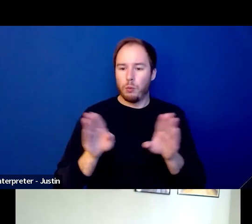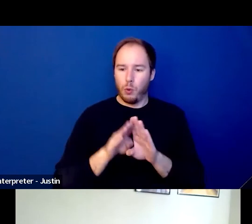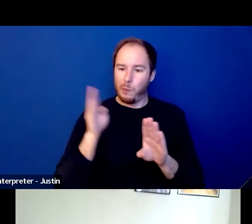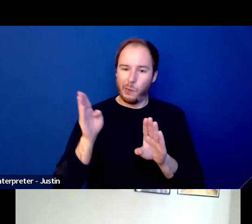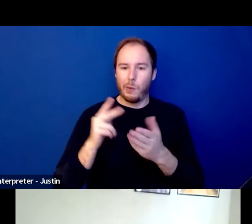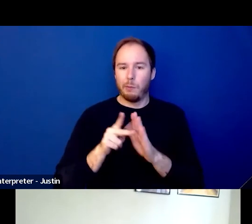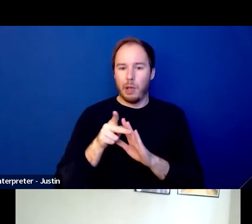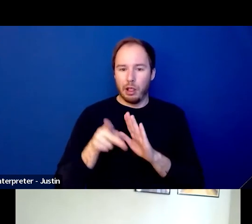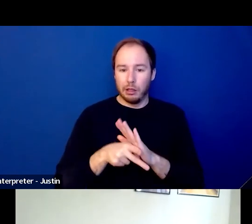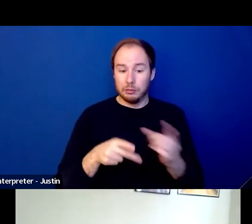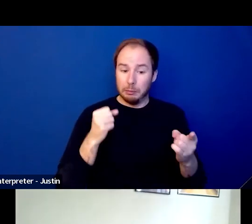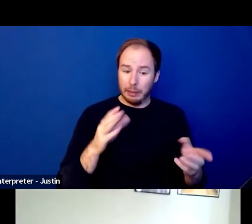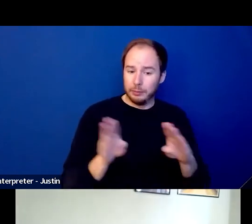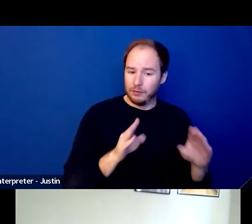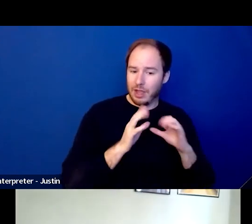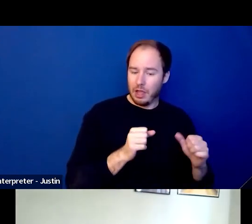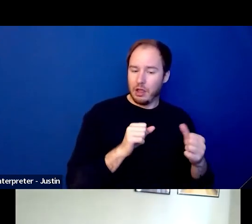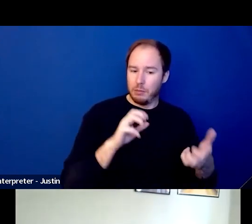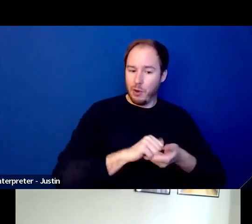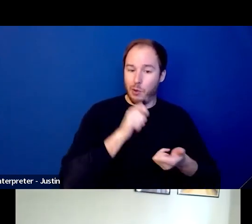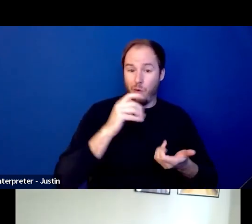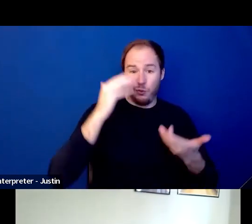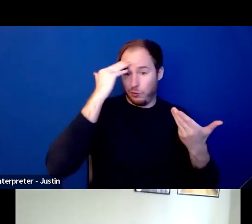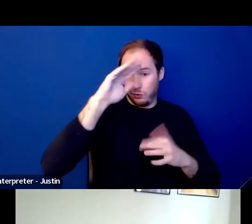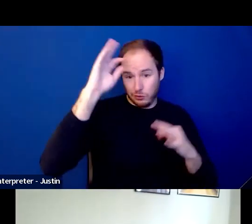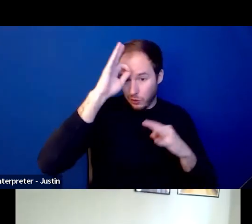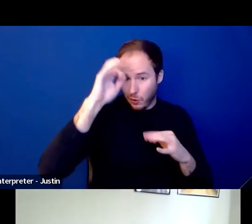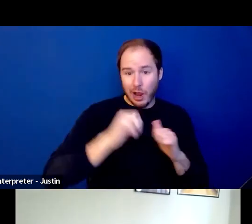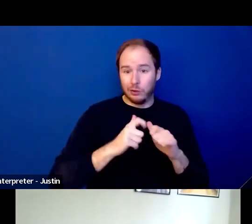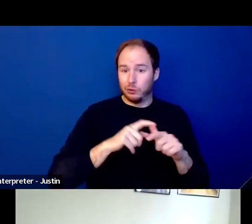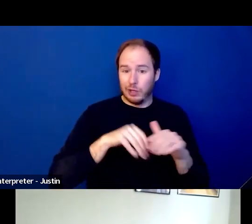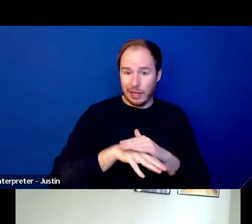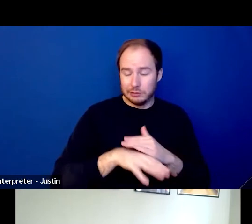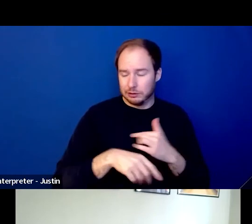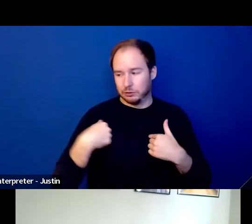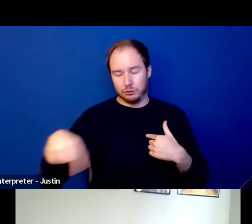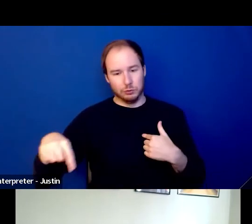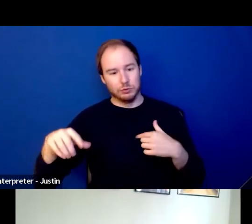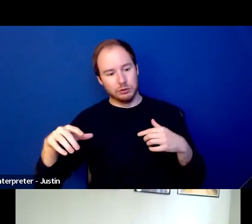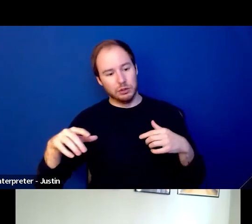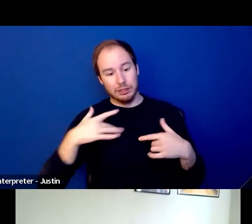that don't know about the Coordinated Entry system, or don't know how to access it. They'll reach out to me directly